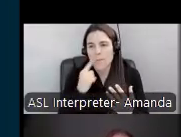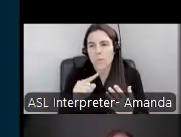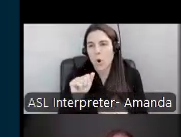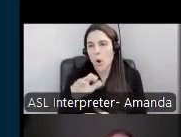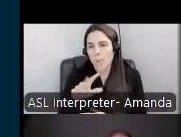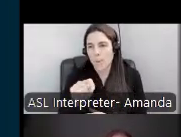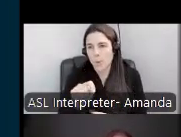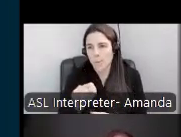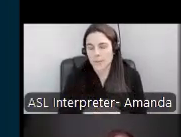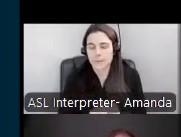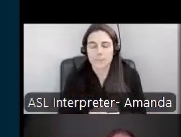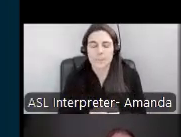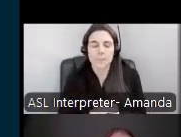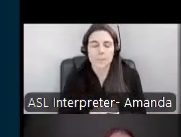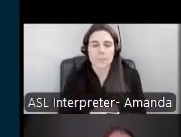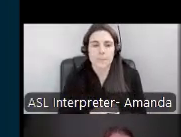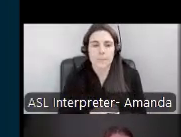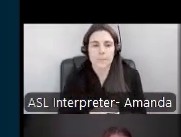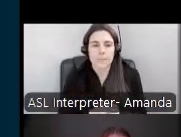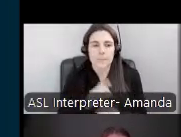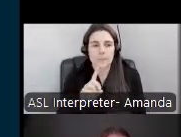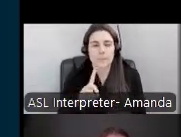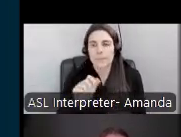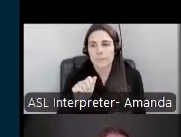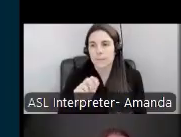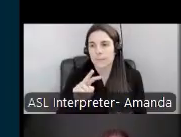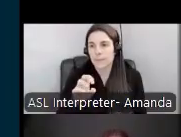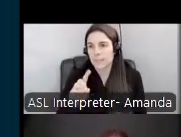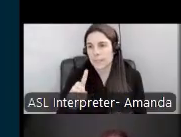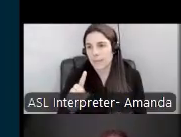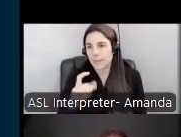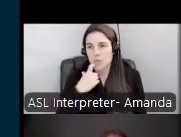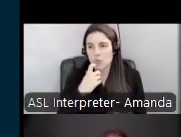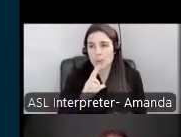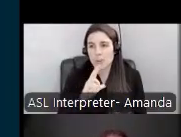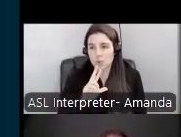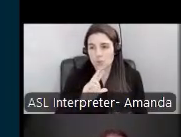a little bit about David. He just turned three years. Old.